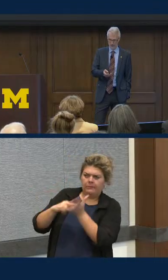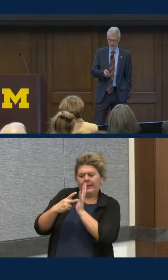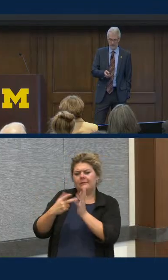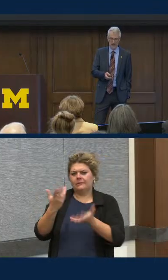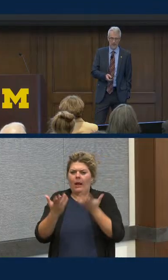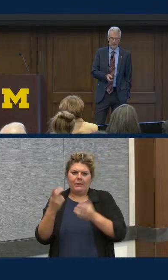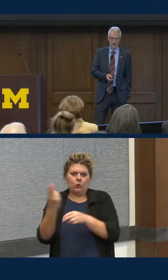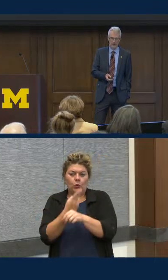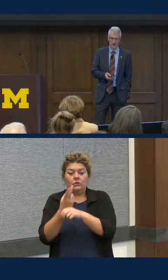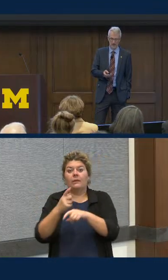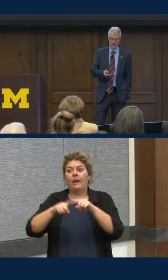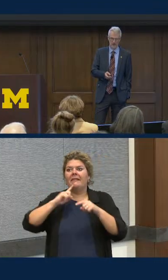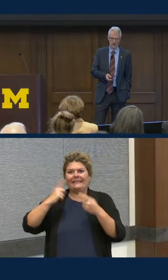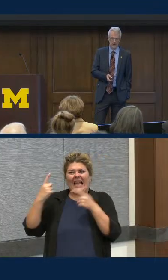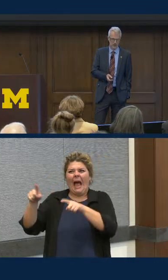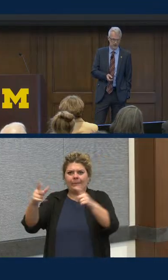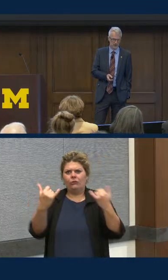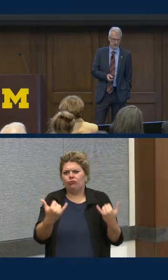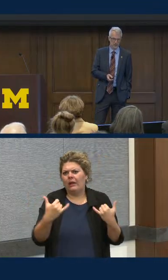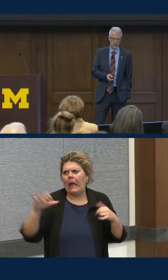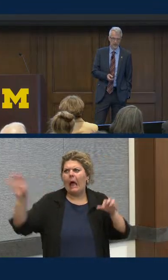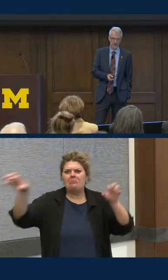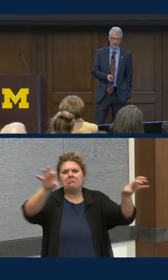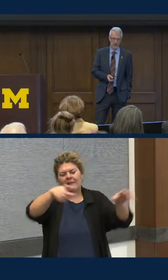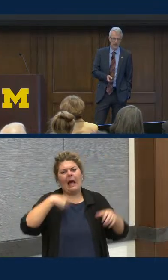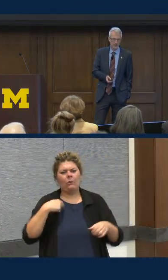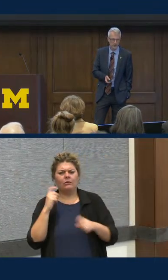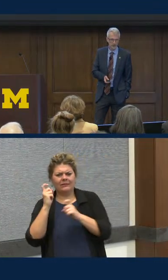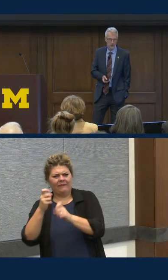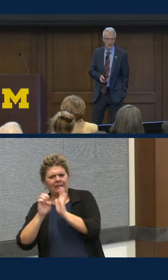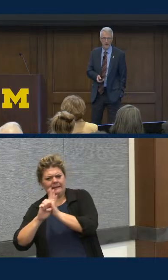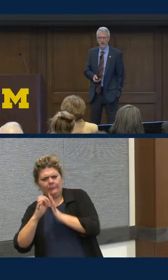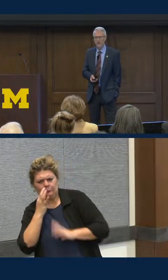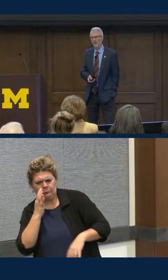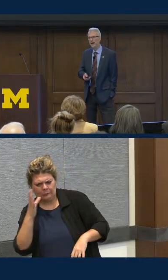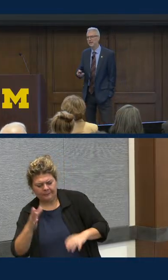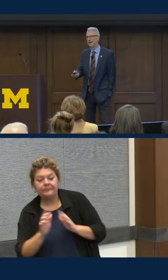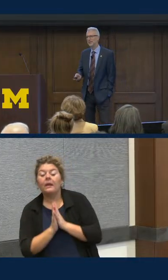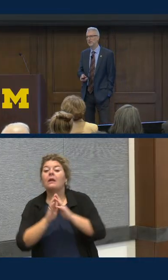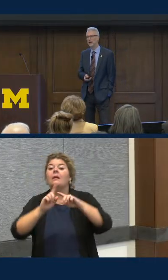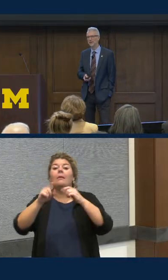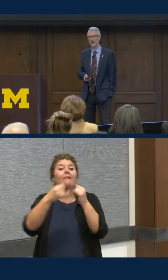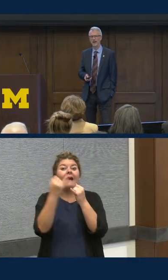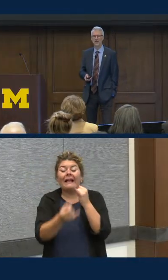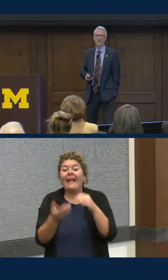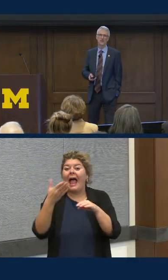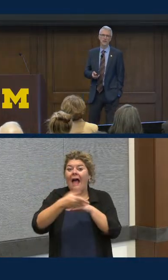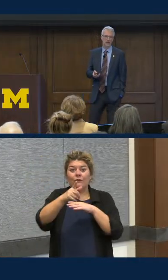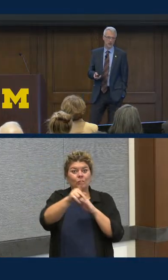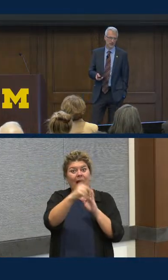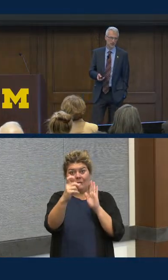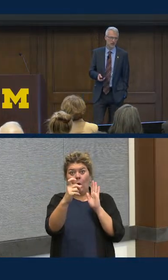around. I will give you a concrete example of that in a few minutes. Finally after you